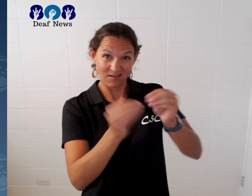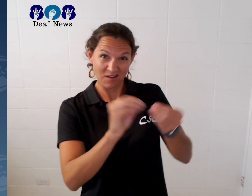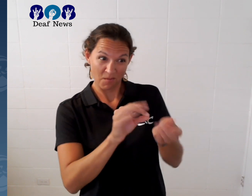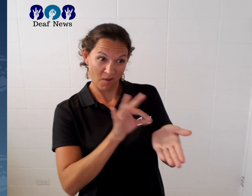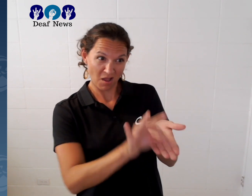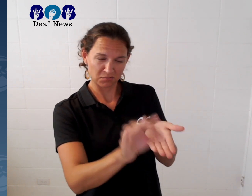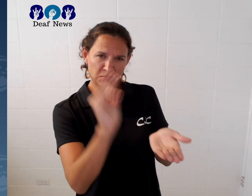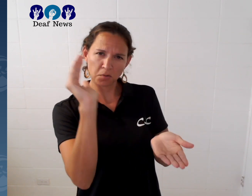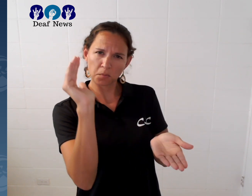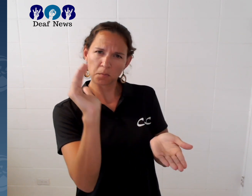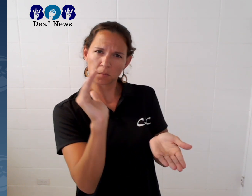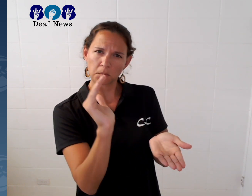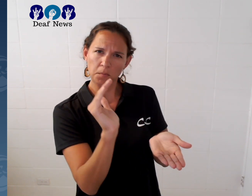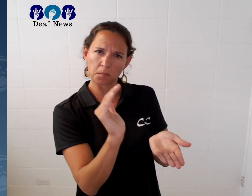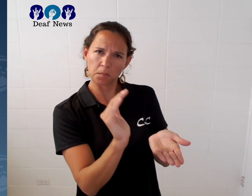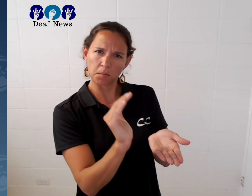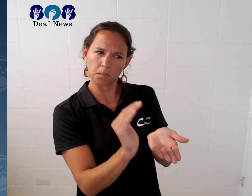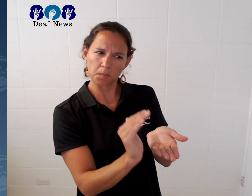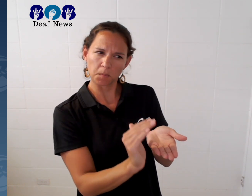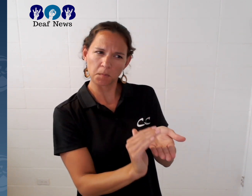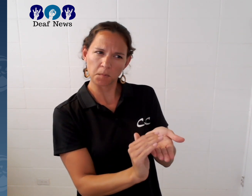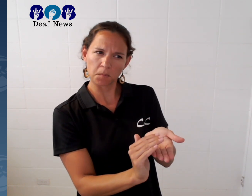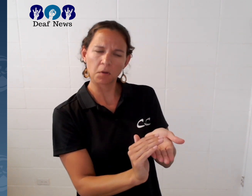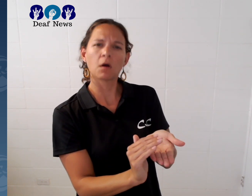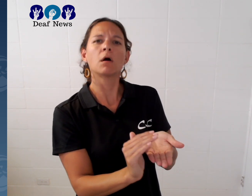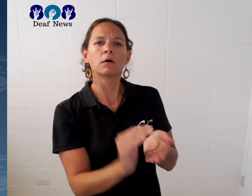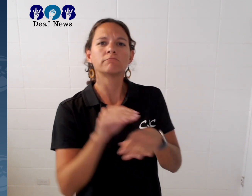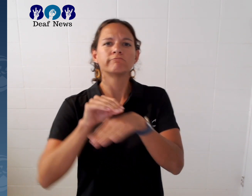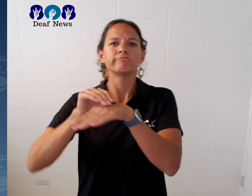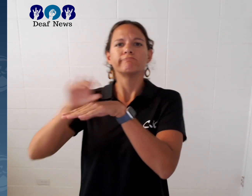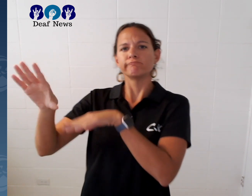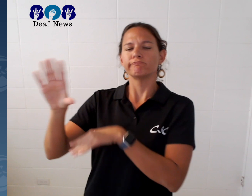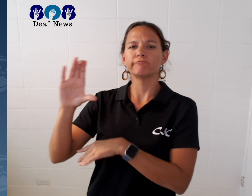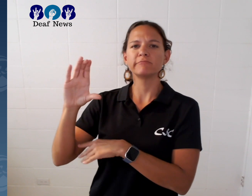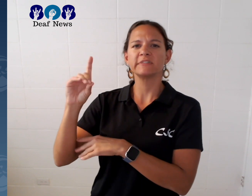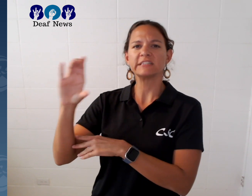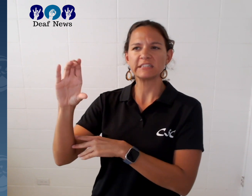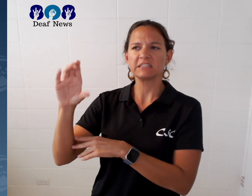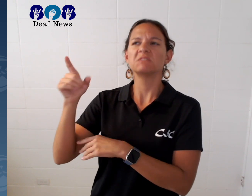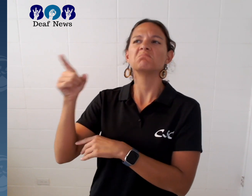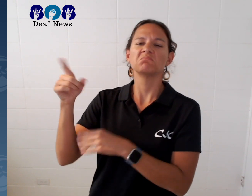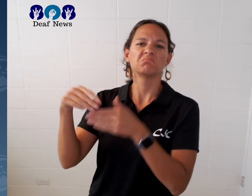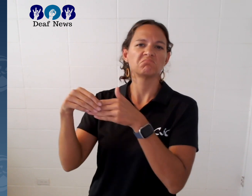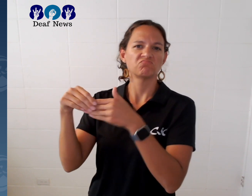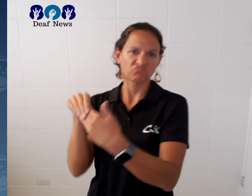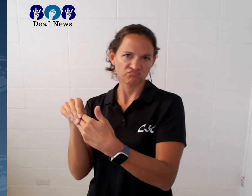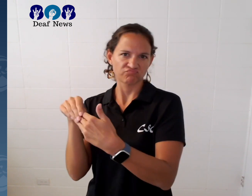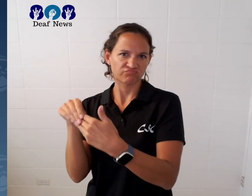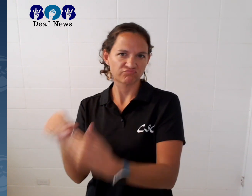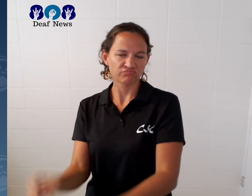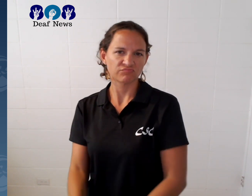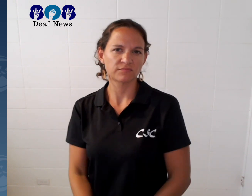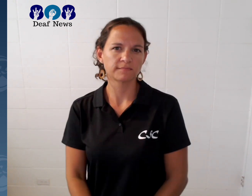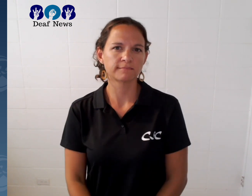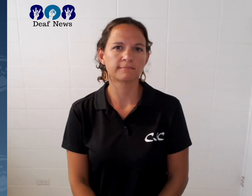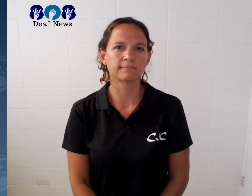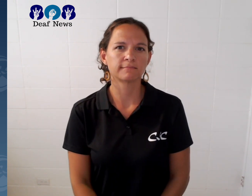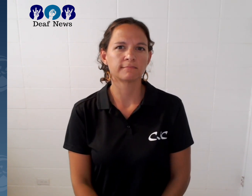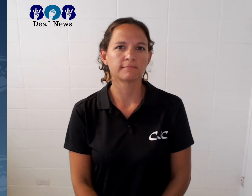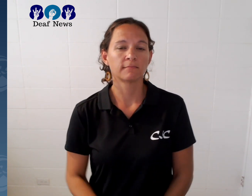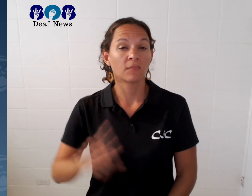in the hospital. The number of hospitalizations have been declining. The CDC has eased their